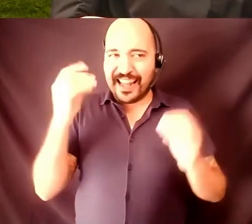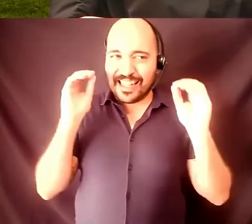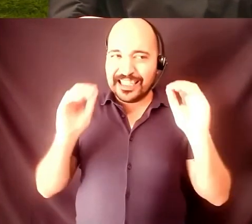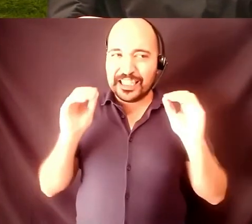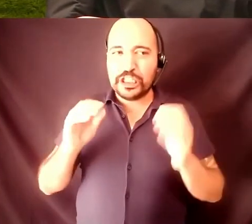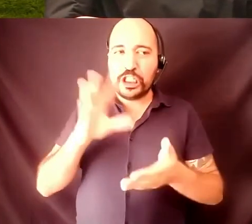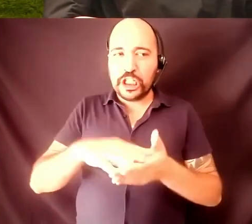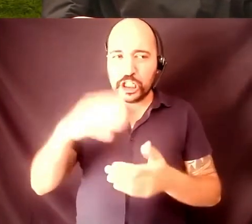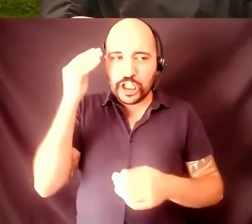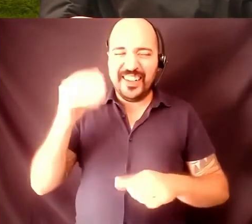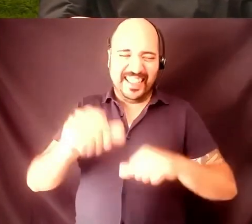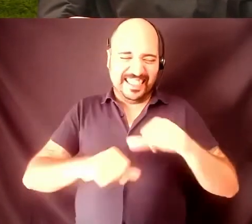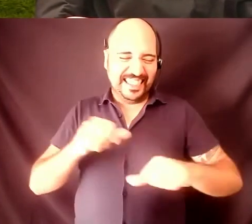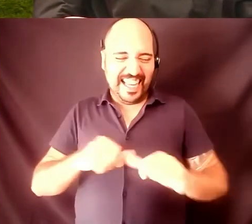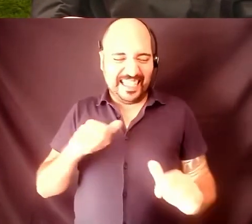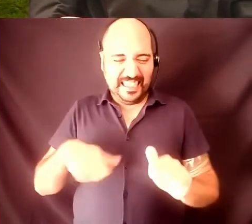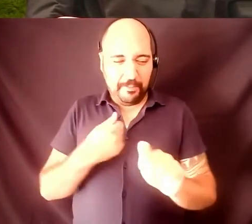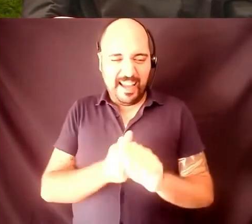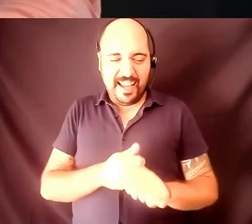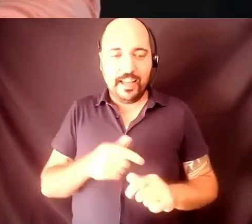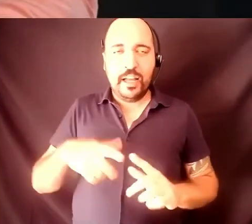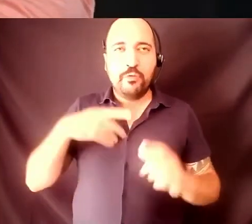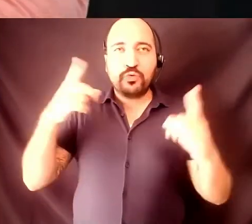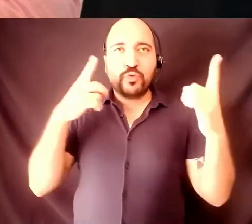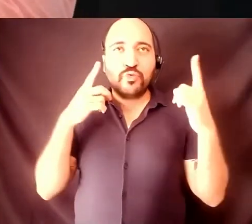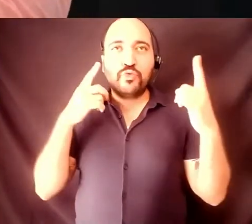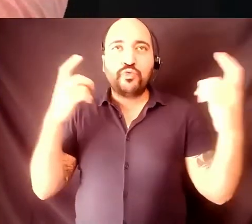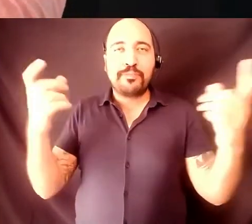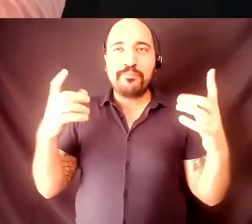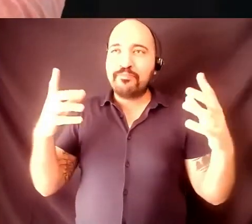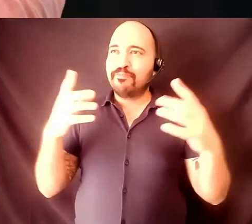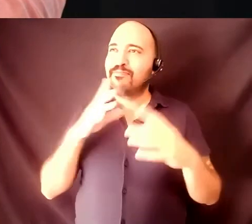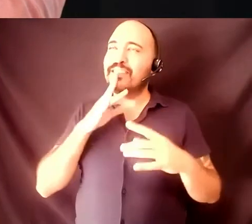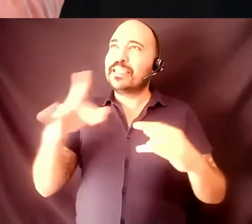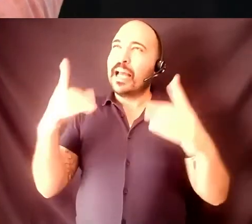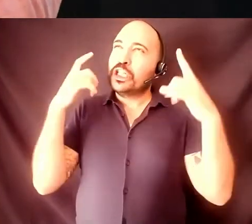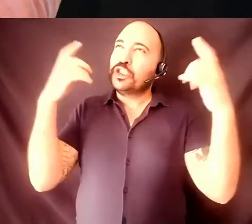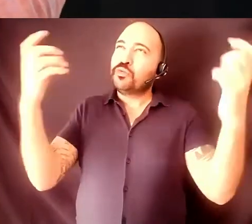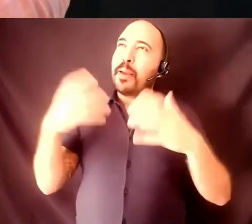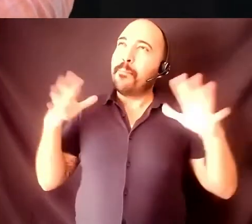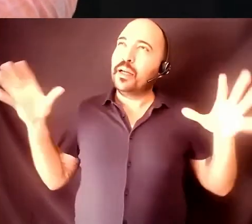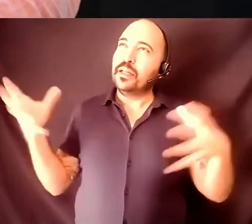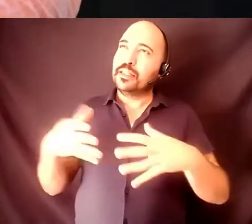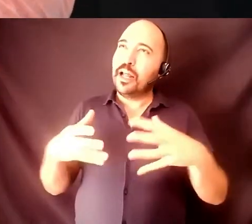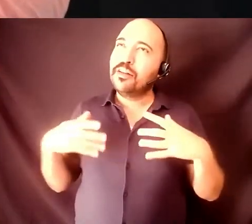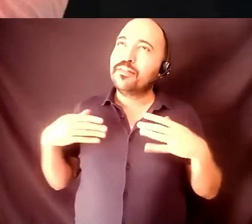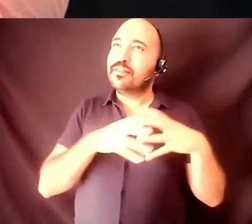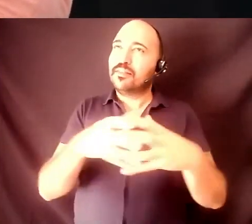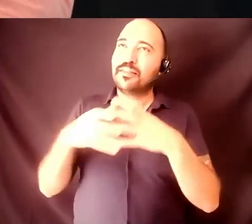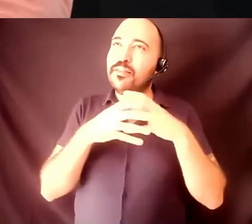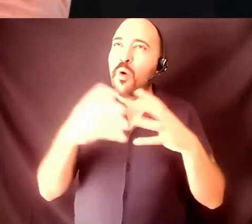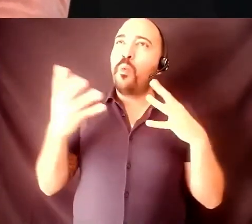learning. I want you to dream out loud with us about what a teacher could do with a space like this.